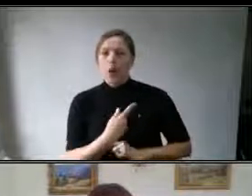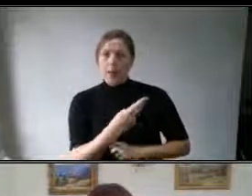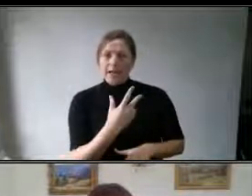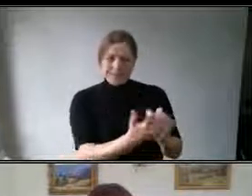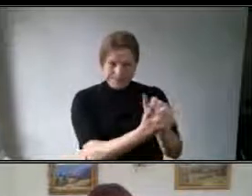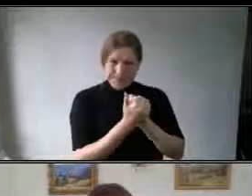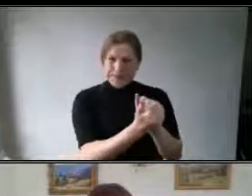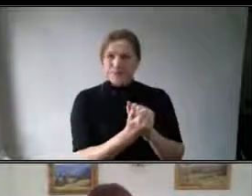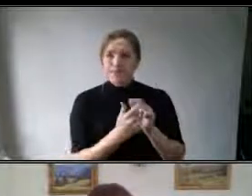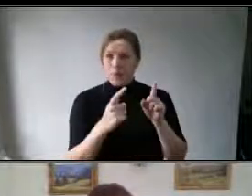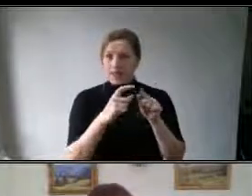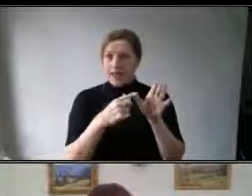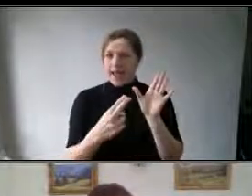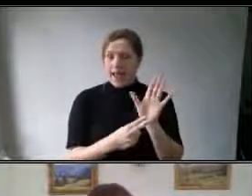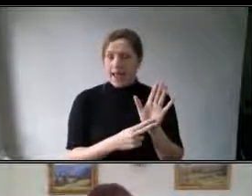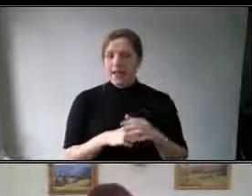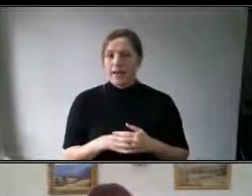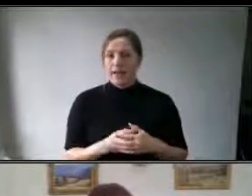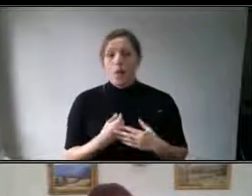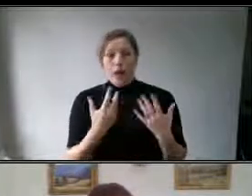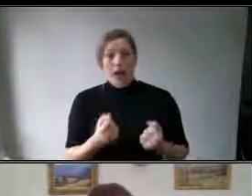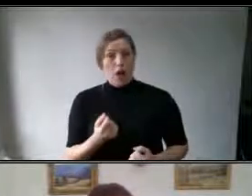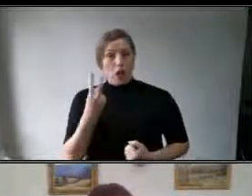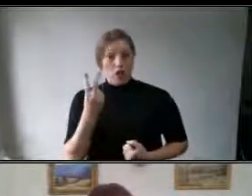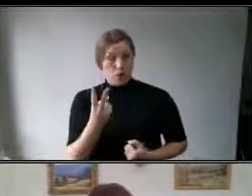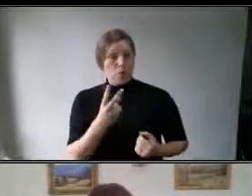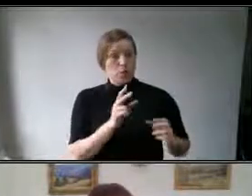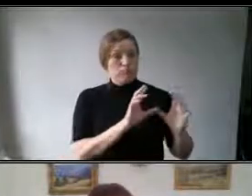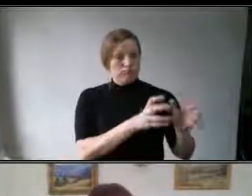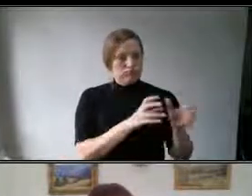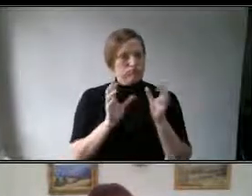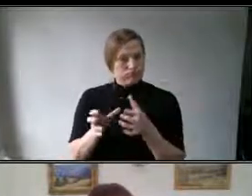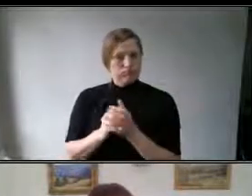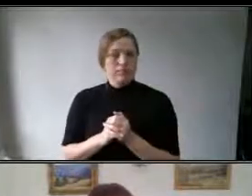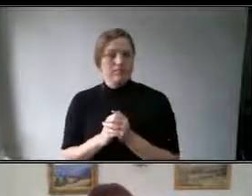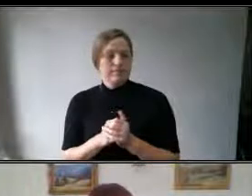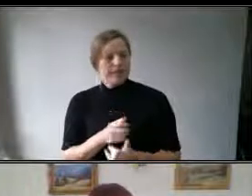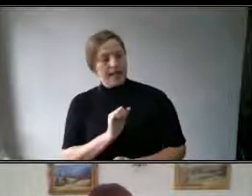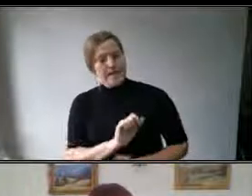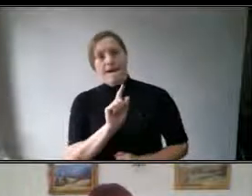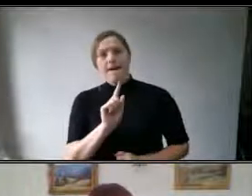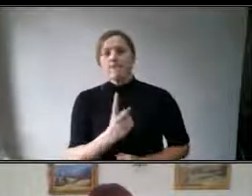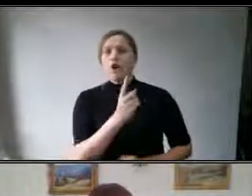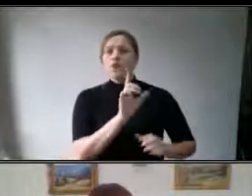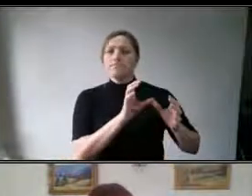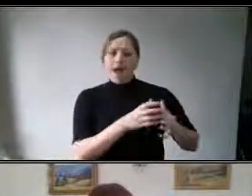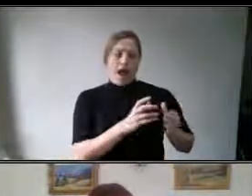two distinct sections so for the first half of his internship we focused on customer service skills